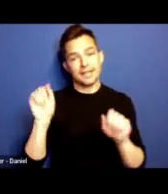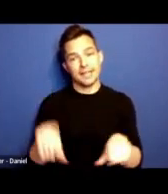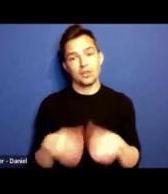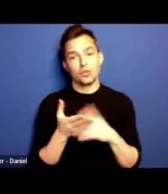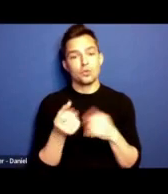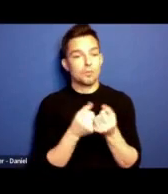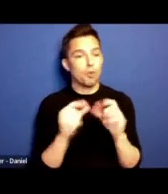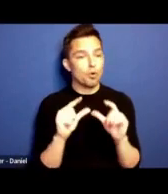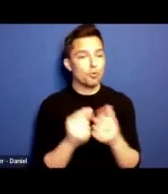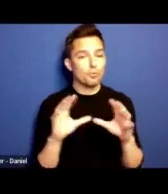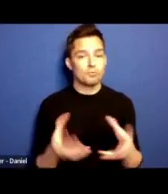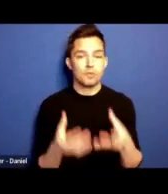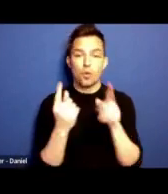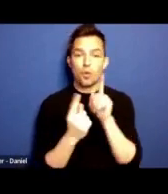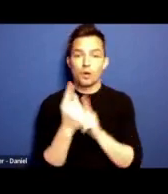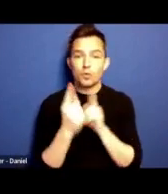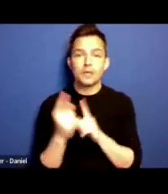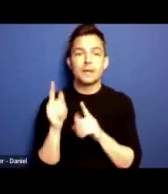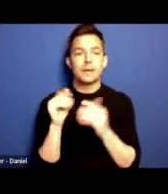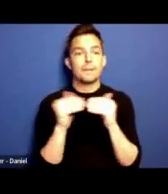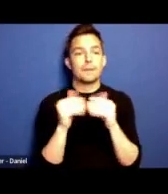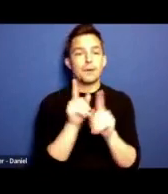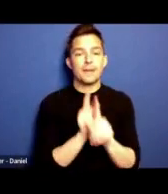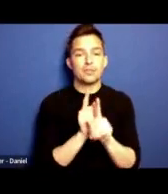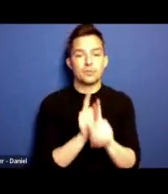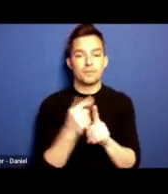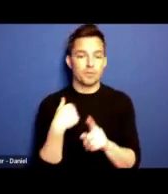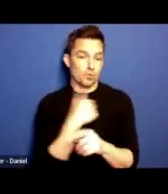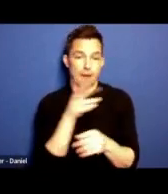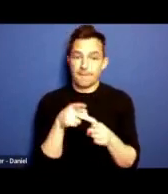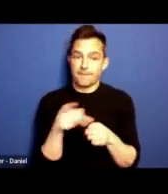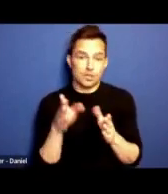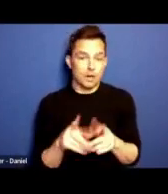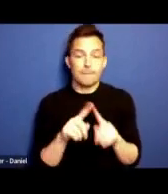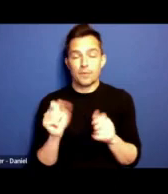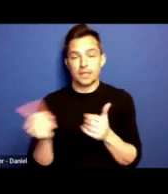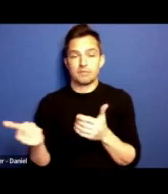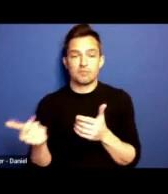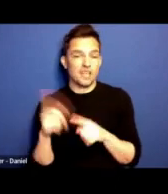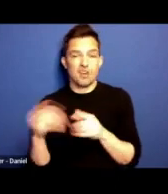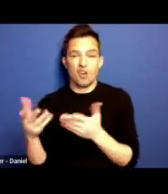group, or who there's one on one peer mentoring, that we're not professionals that we can offer that kind of help But we can